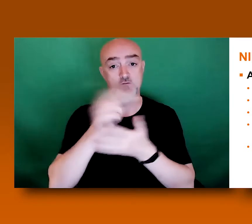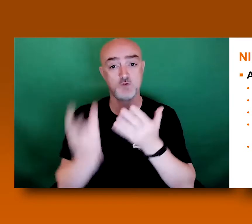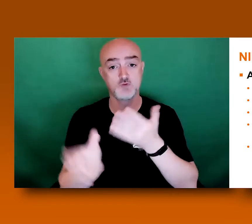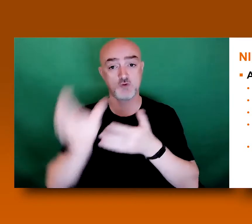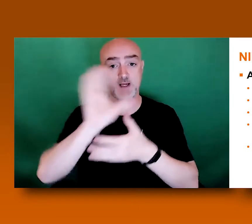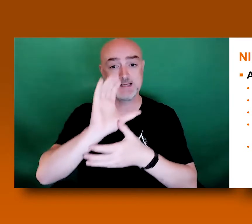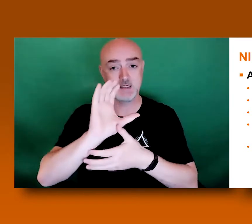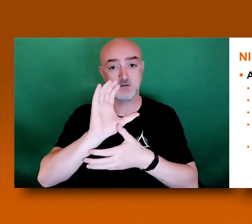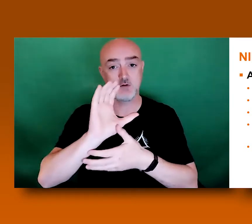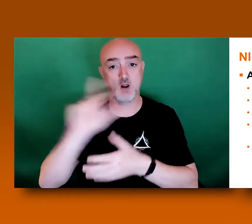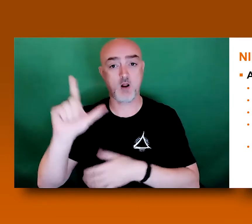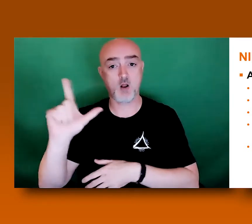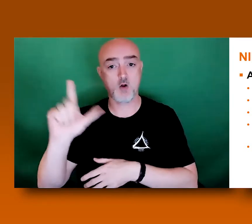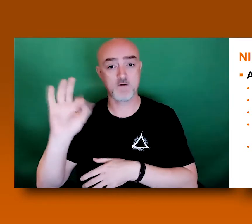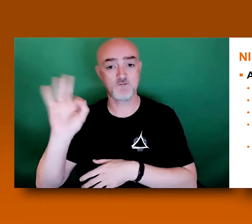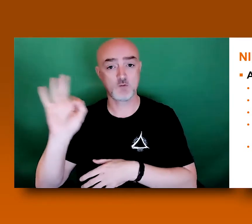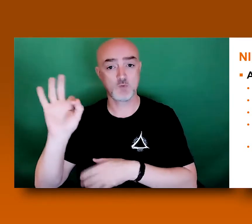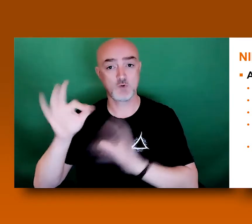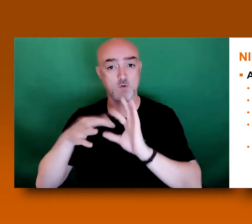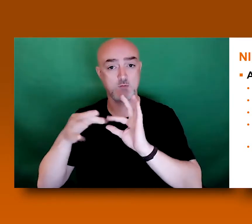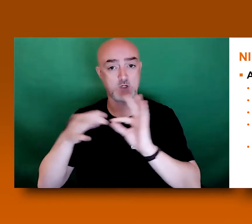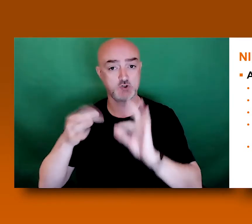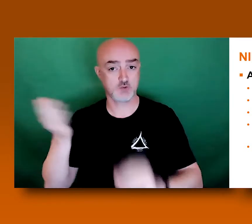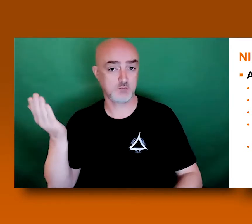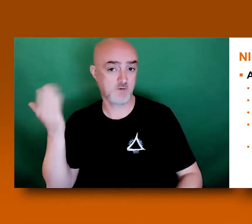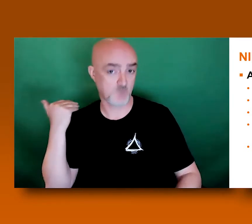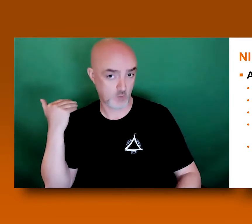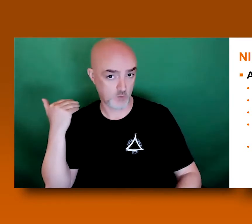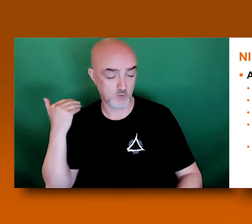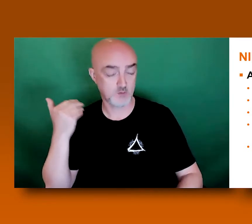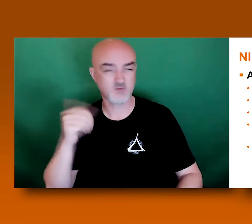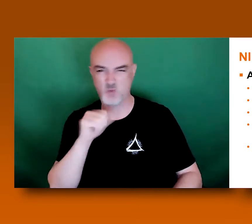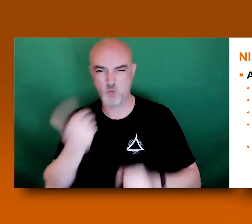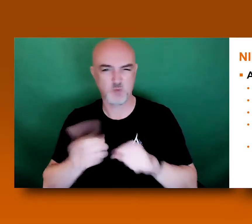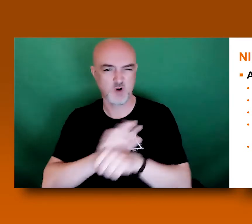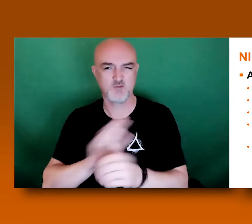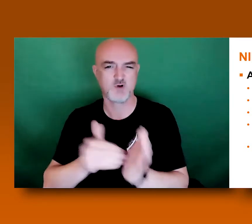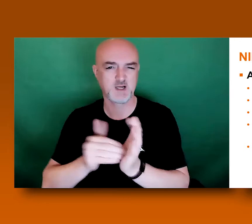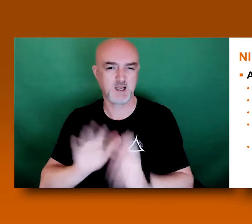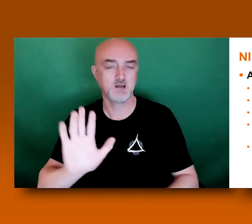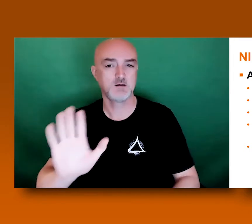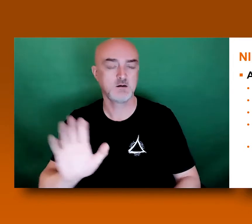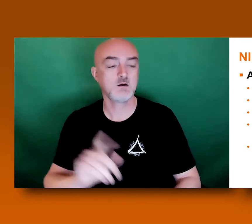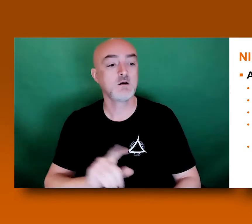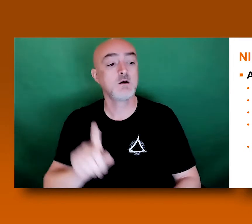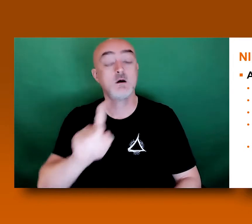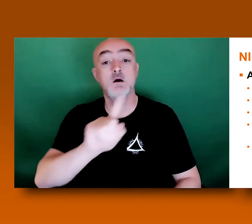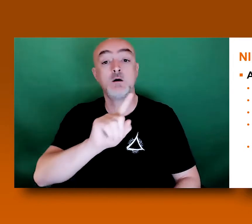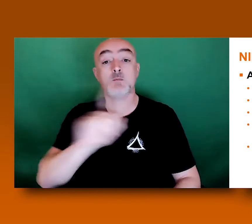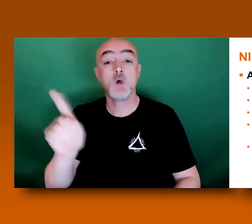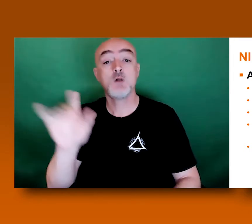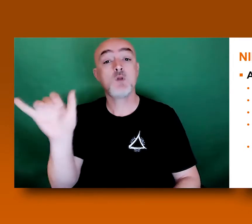based on 5 criteria that Laurie had already mentioned in the beginning, so, I won't go over it again.